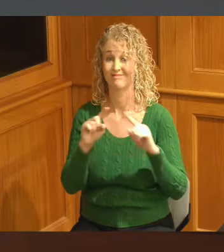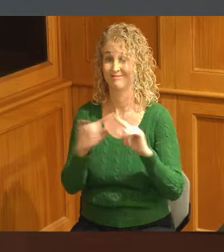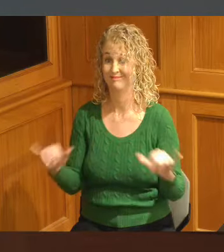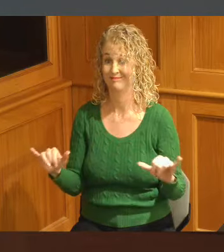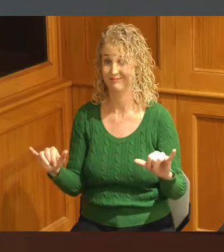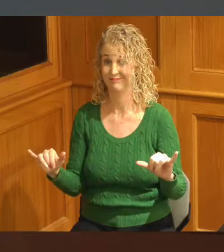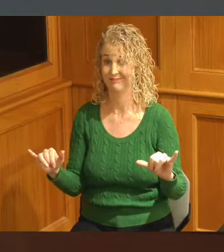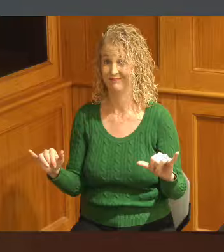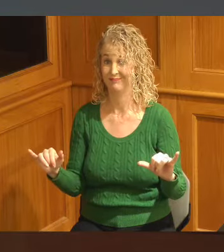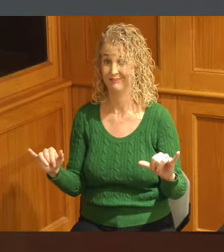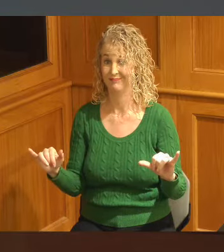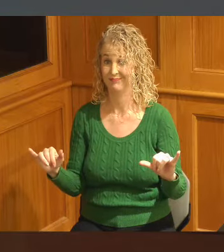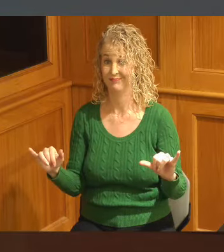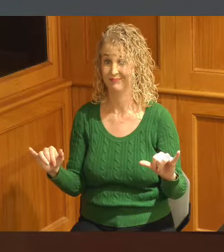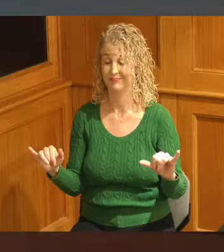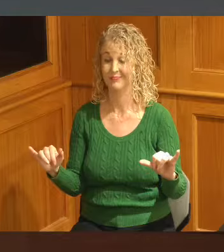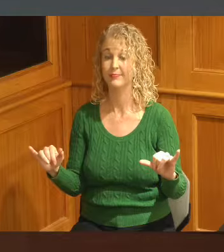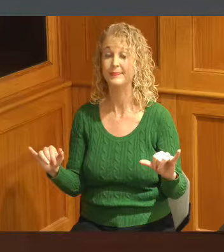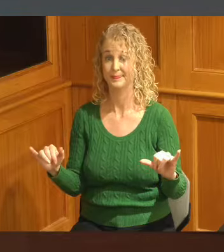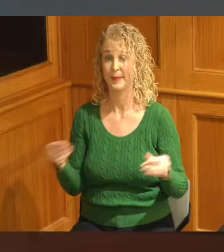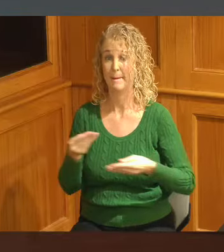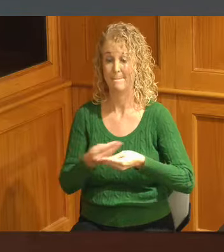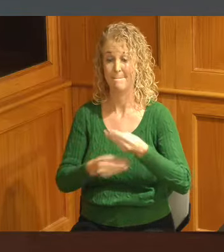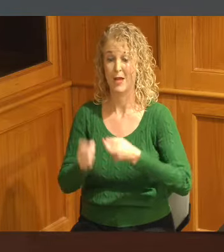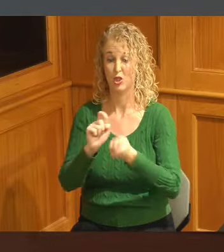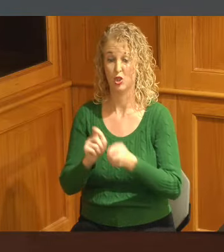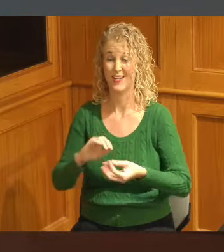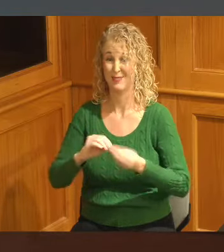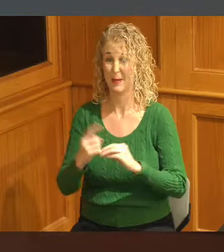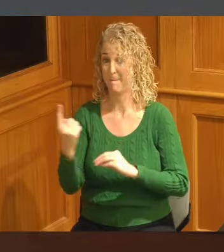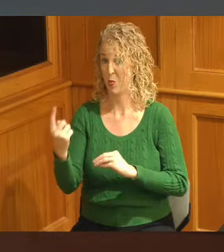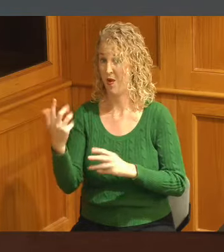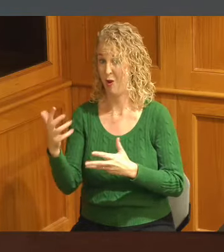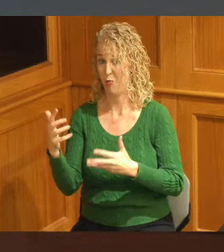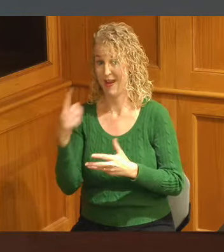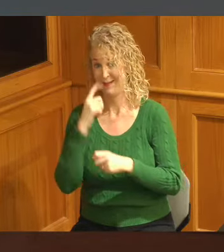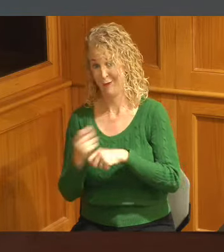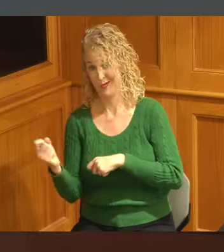Commissioner have budget adjustment number one in front of you which is contained as leave